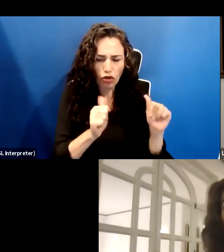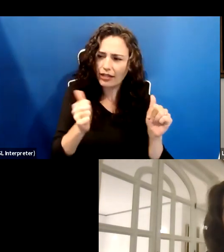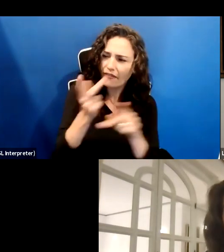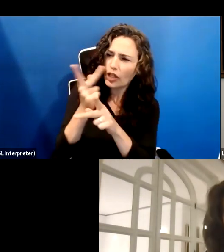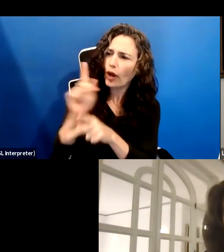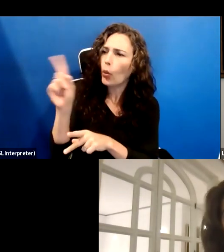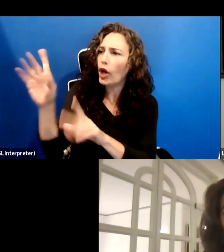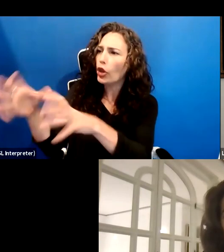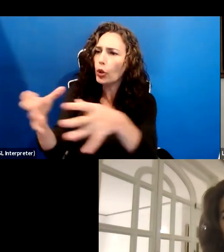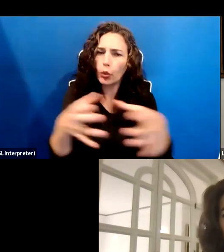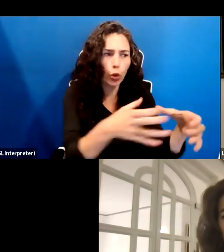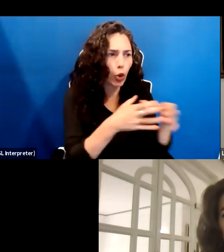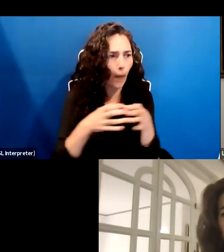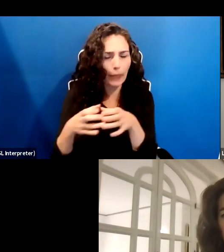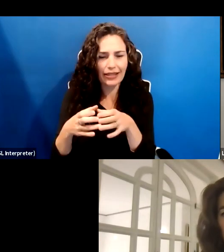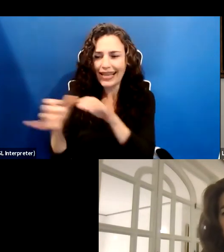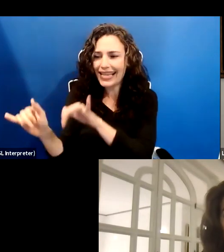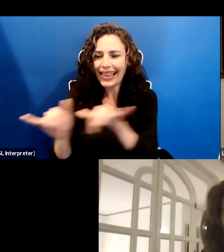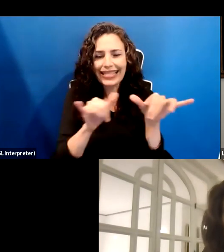that religion used to provide us.